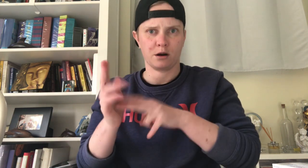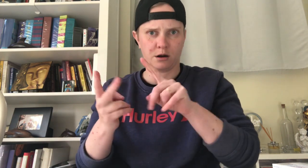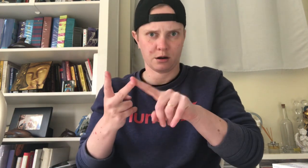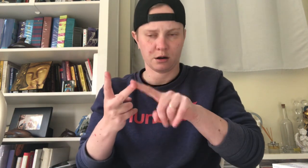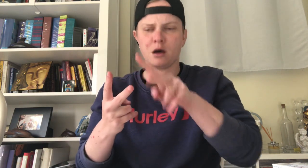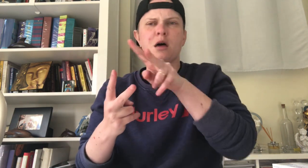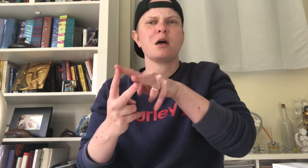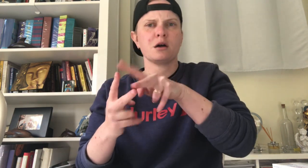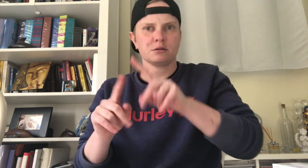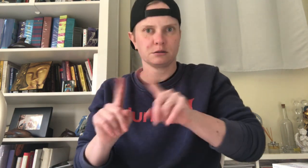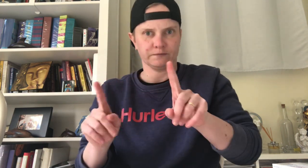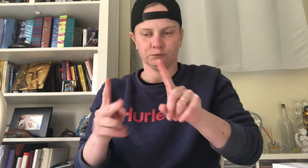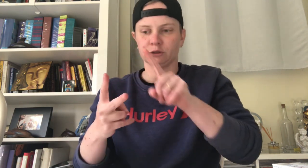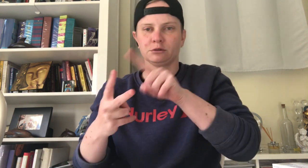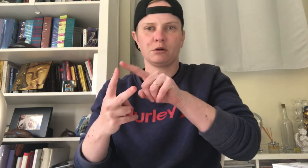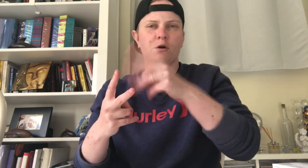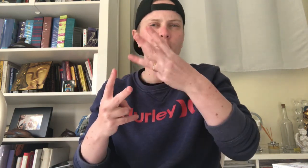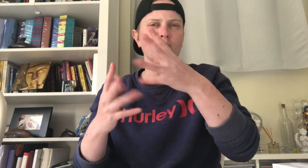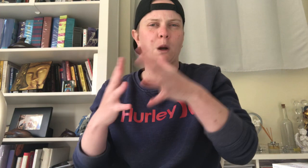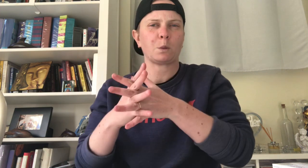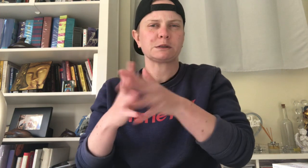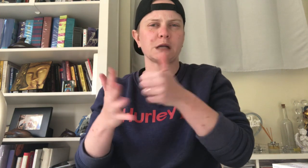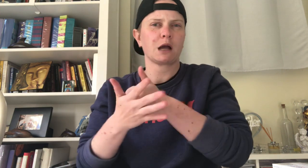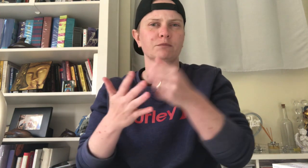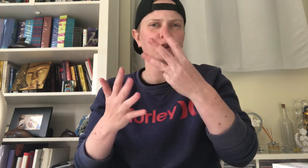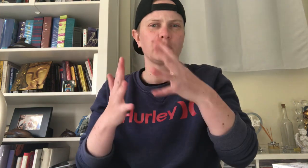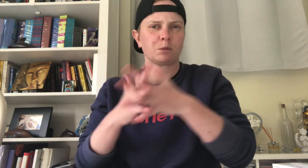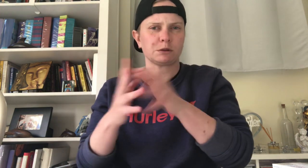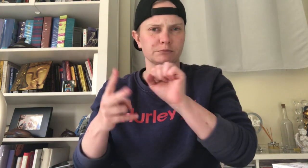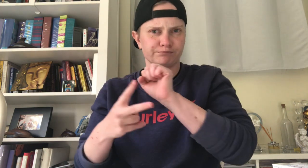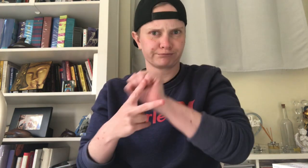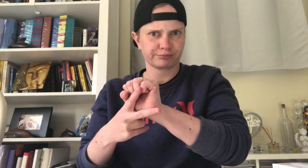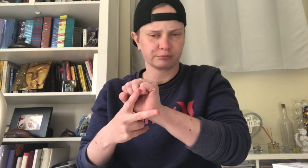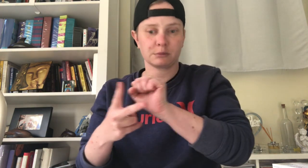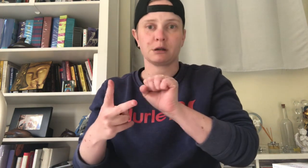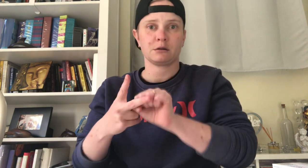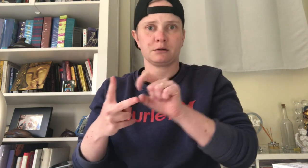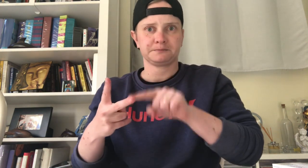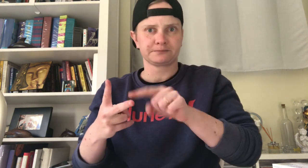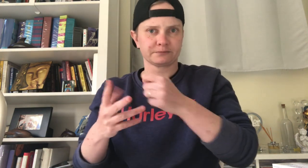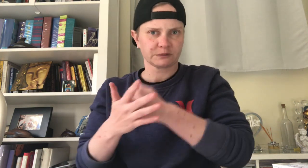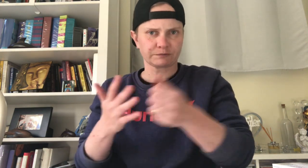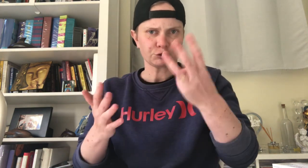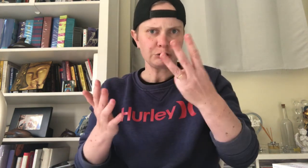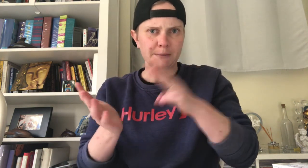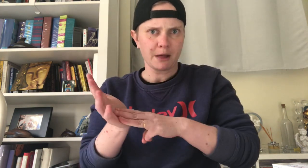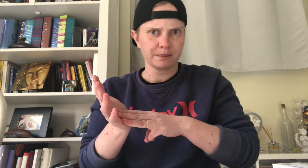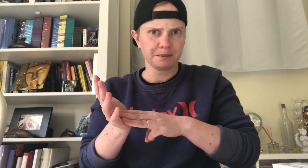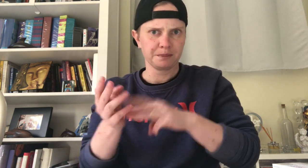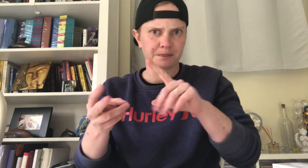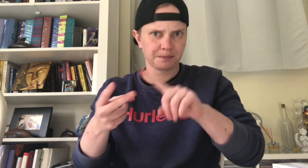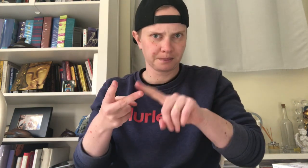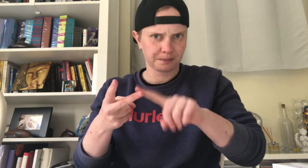The difference between these two... Primo is the 3 weeks interval and Reardon is the 3 months interval